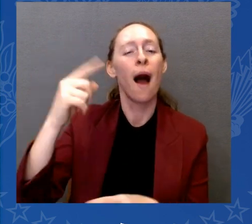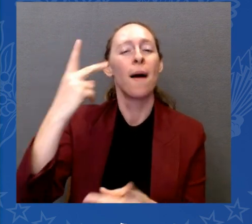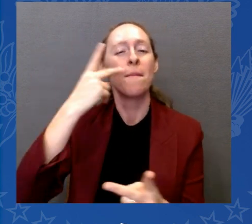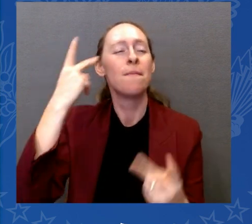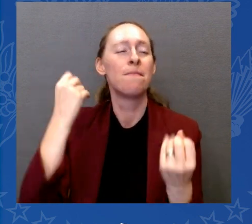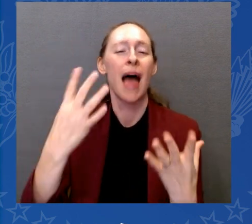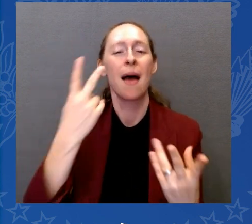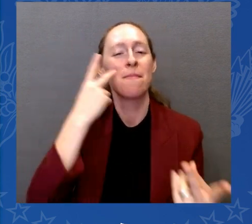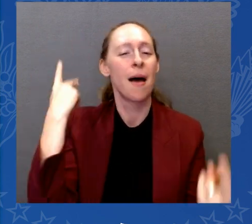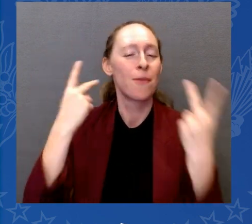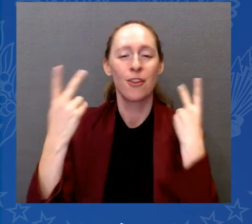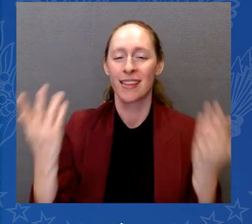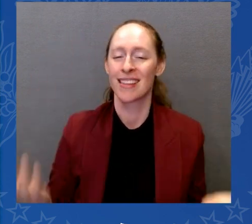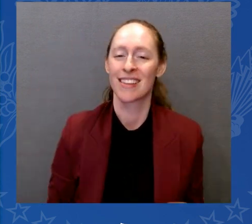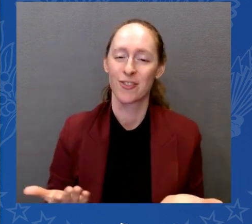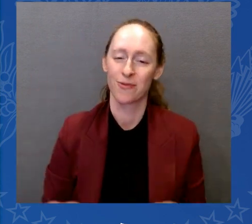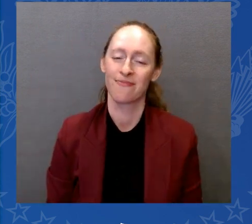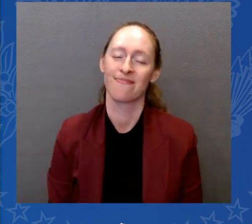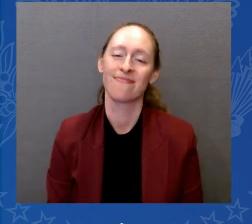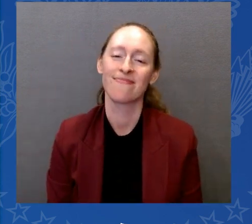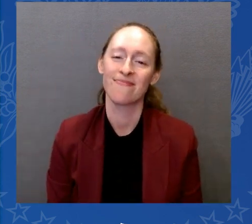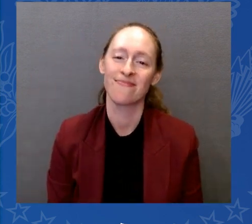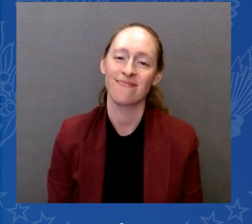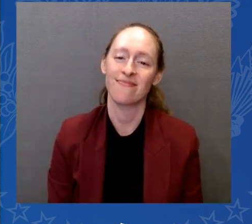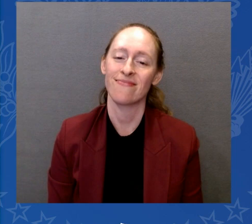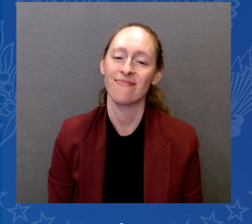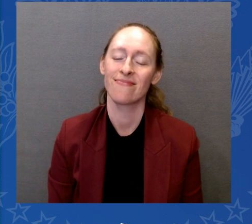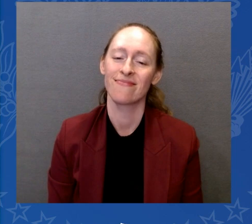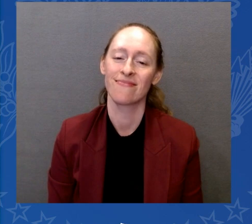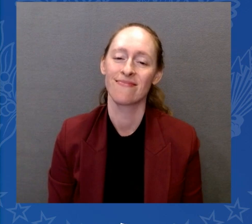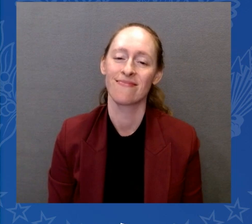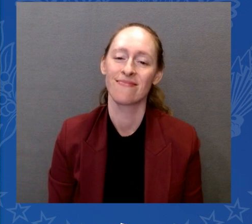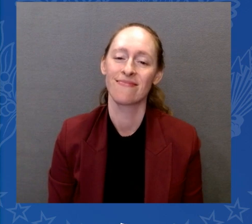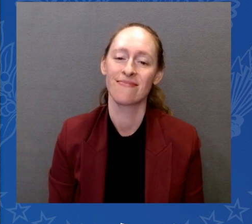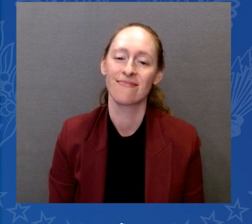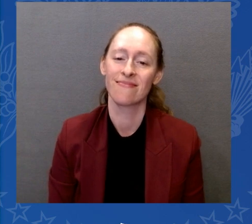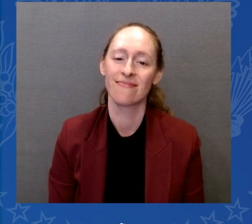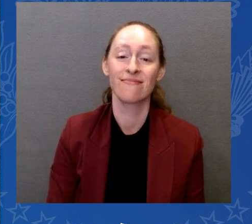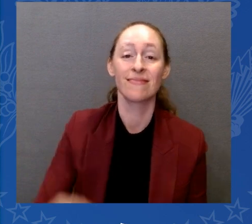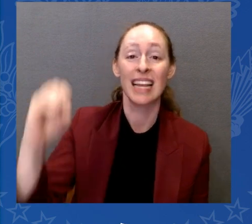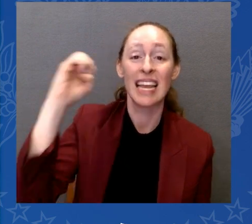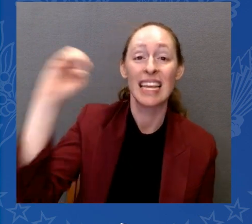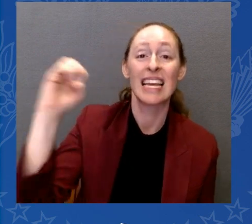especially for us Easterners, we talk about that at dinner. We talk -- no, I'm serious.